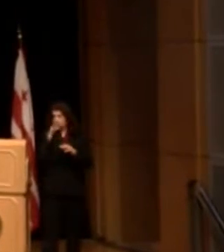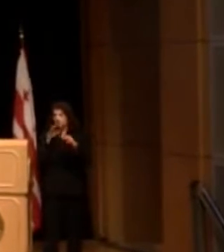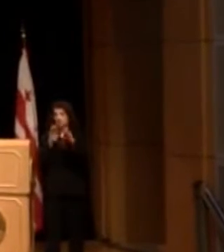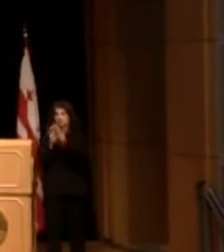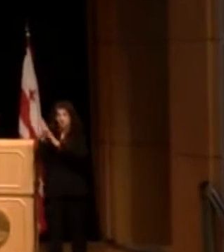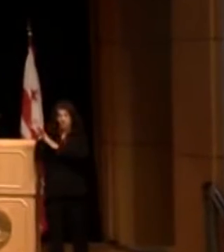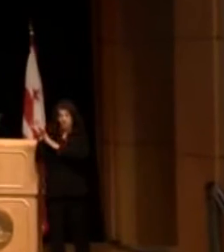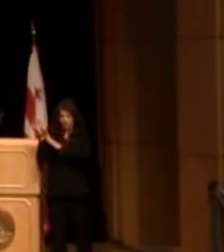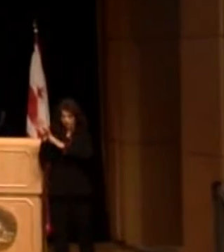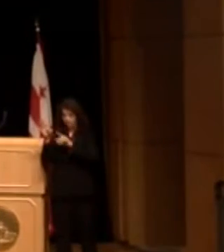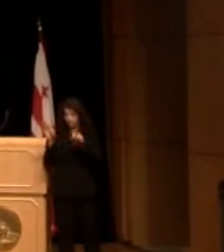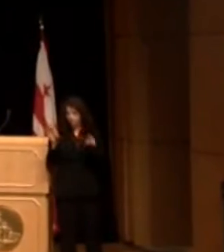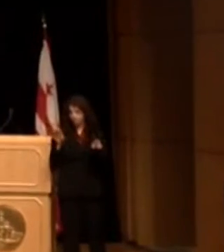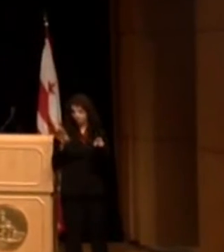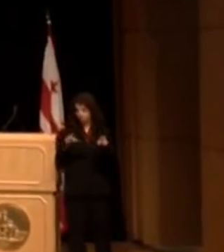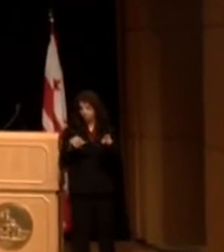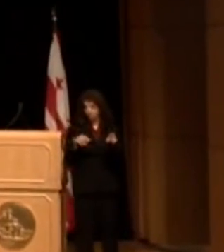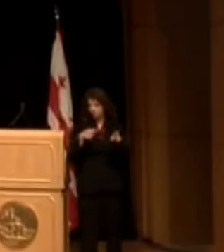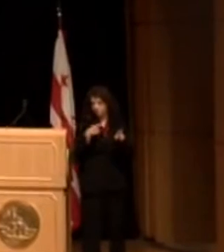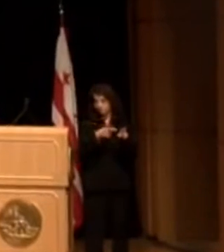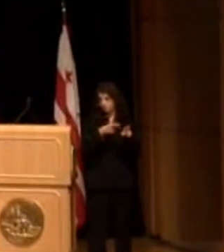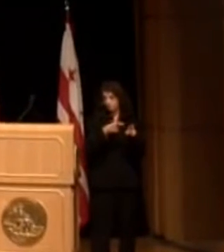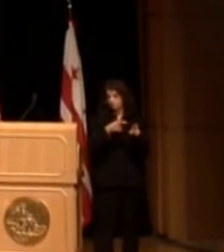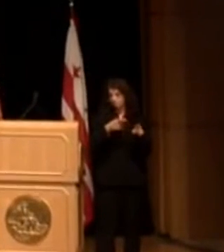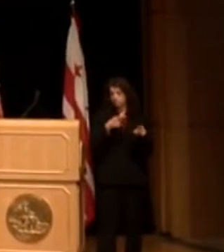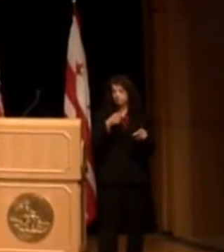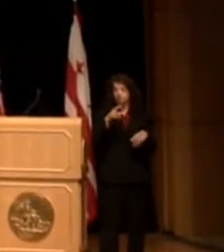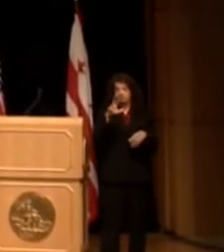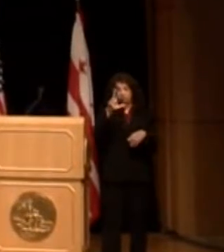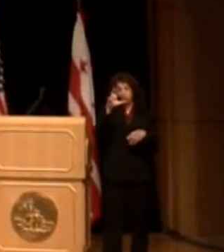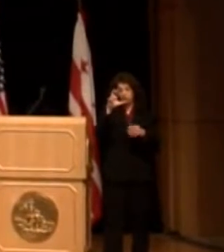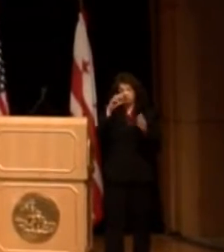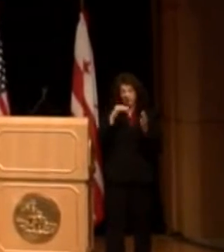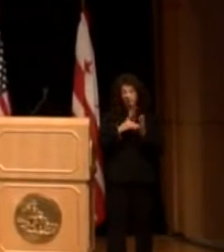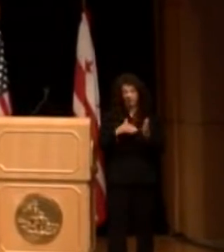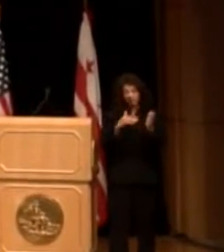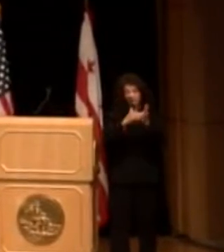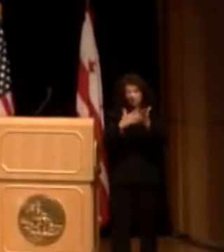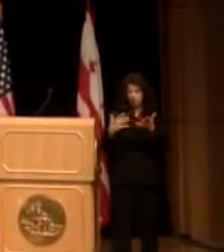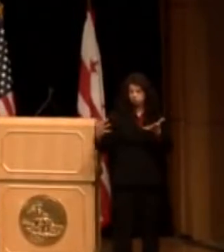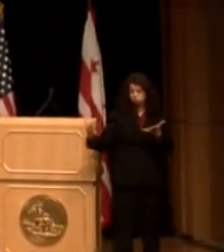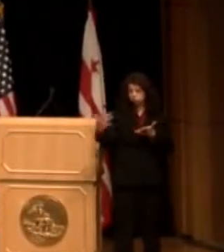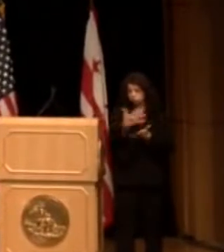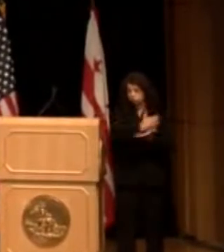MILLION AND ONE OF THE OPPORTUNITIES YOU ARE GOING TO BE HEARING ABOUT A LITTLE LATER ON IS THE NEXT WINDOW FOR THE